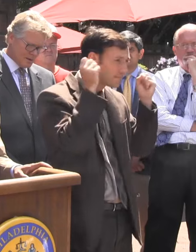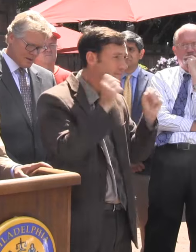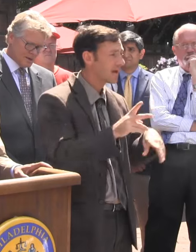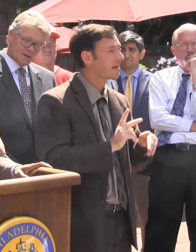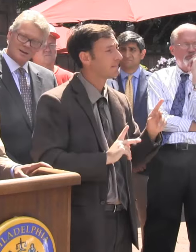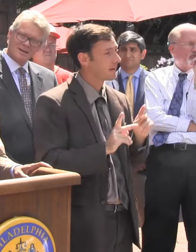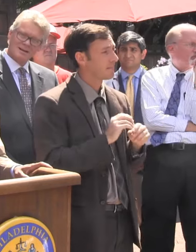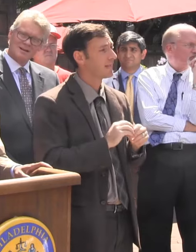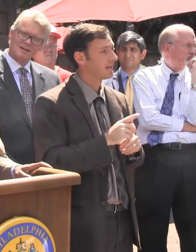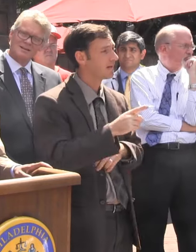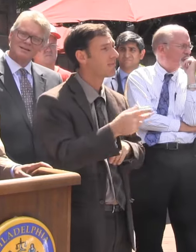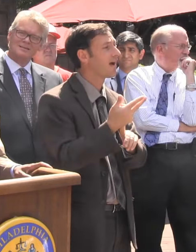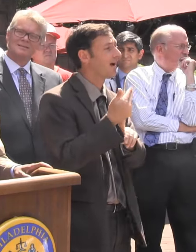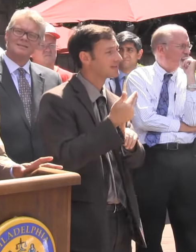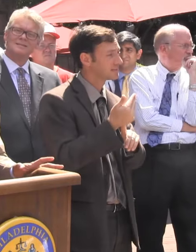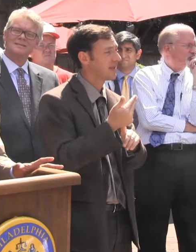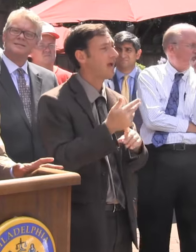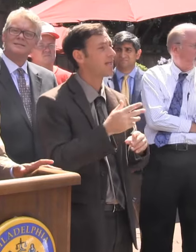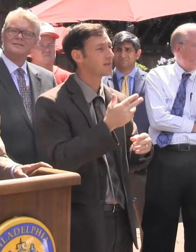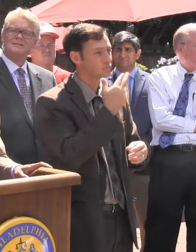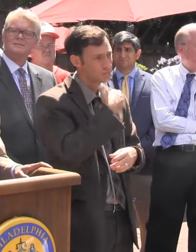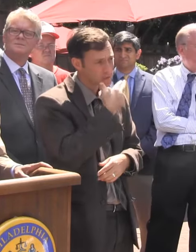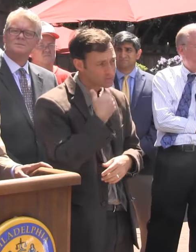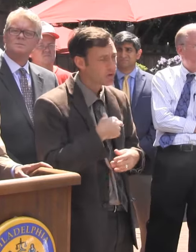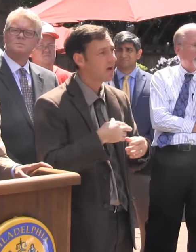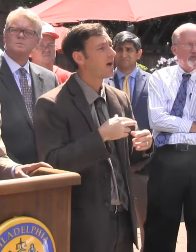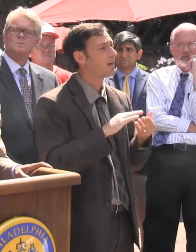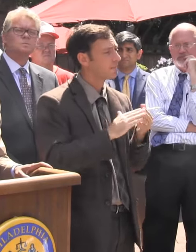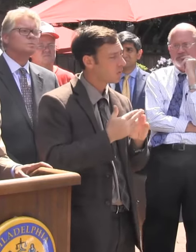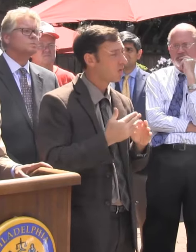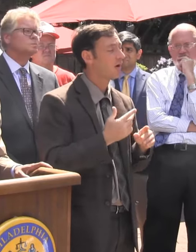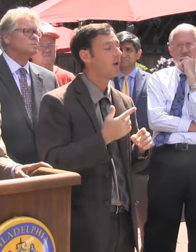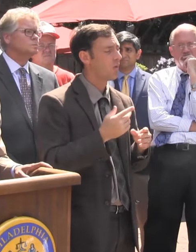in the hospitality community, as I understand it, more often times than not they usually